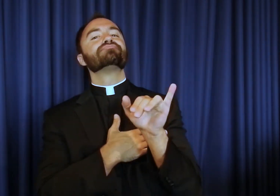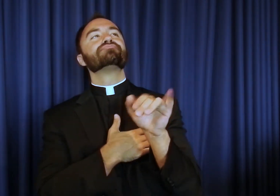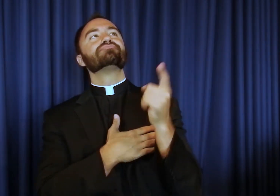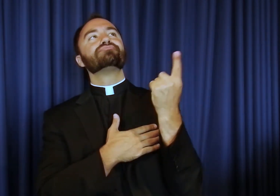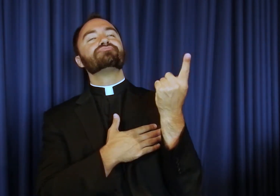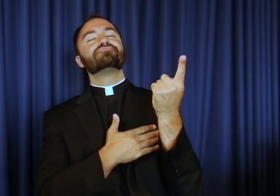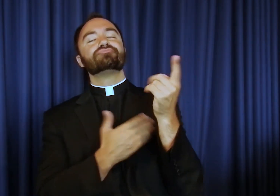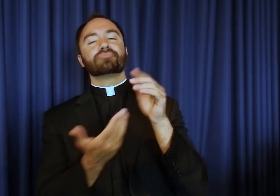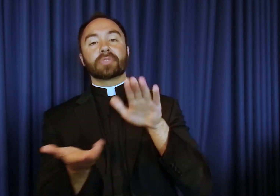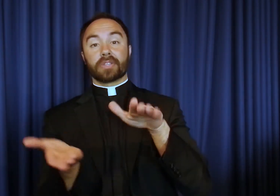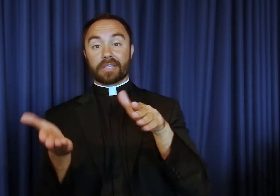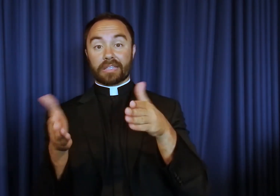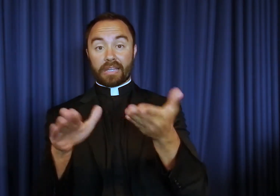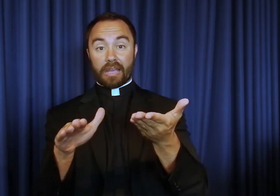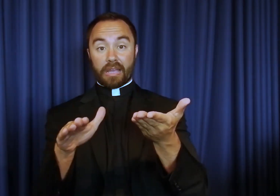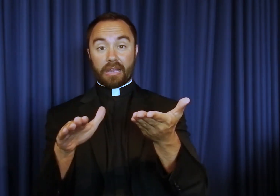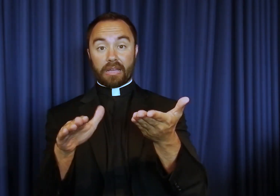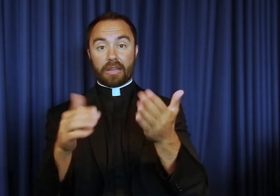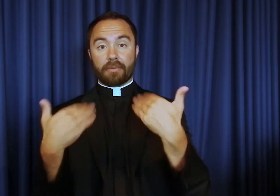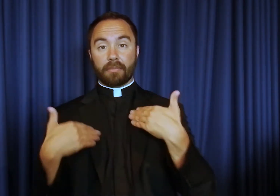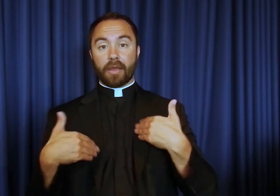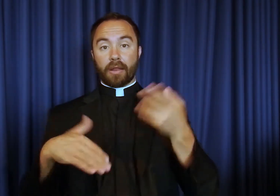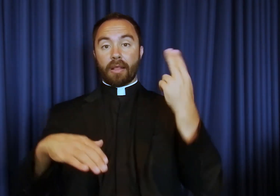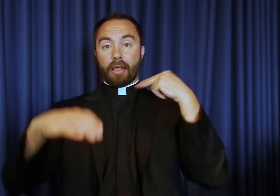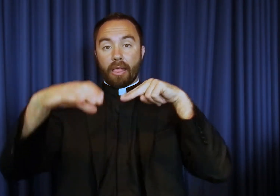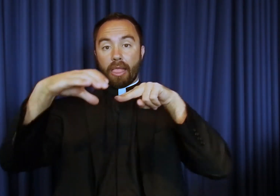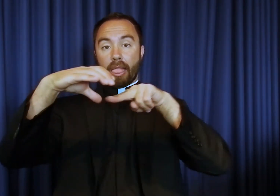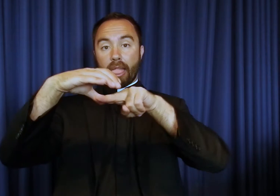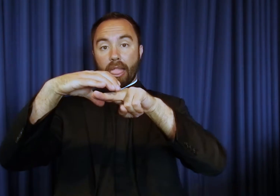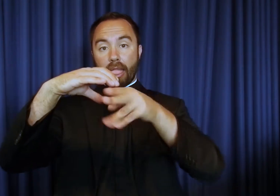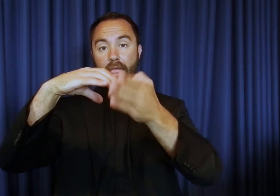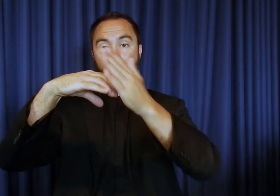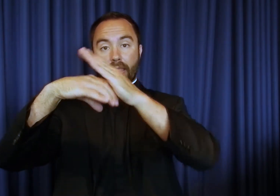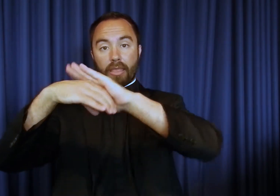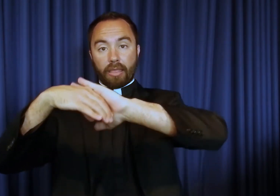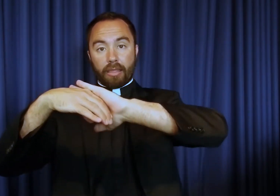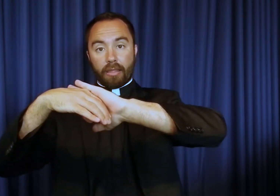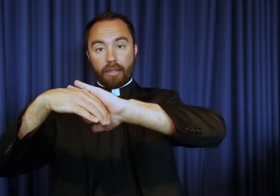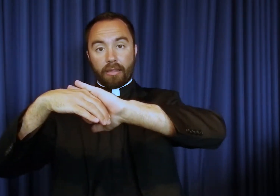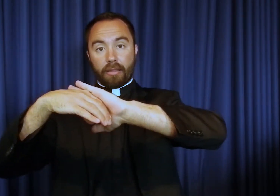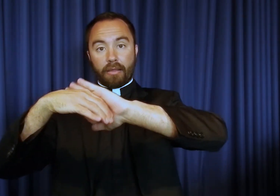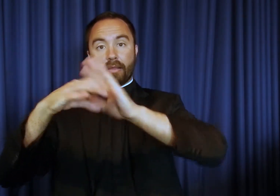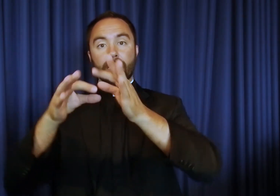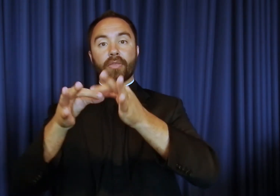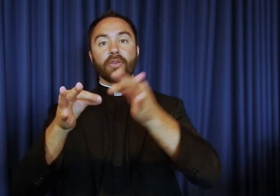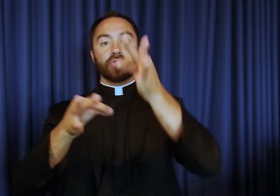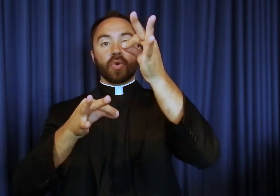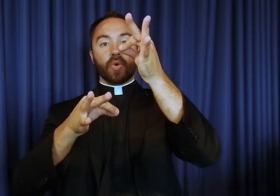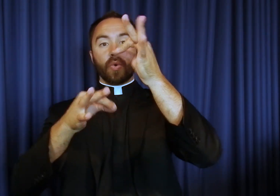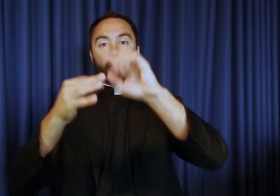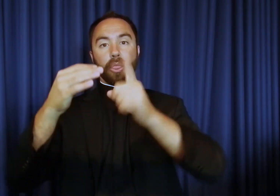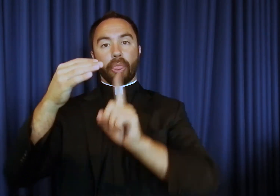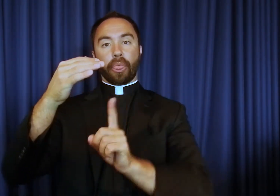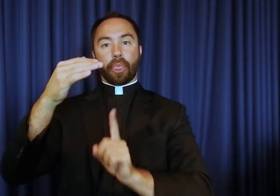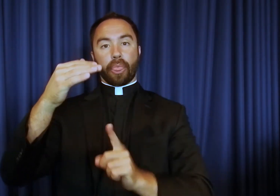Christ Himself died and his body was buried in the tomb right? And the soul